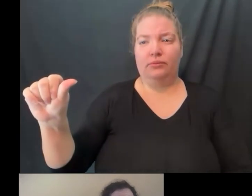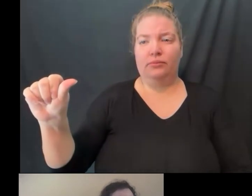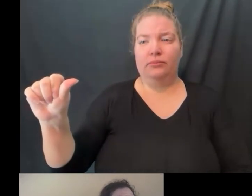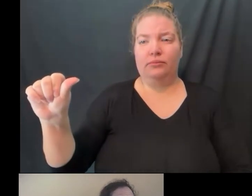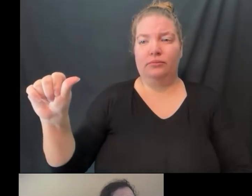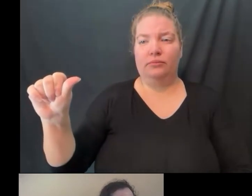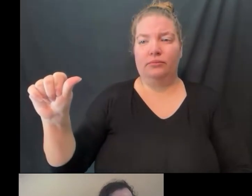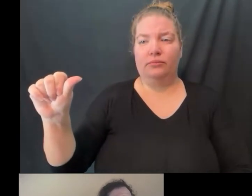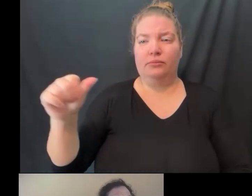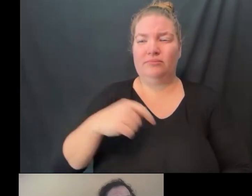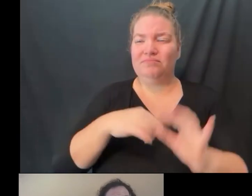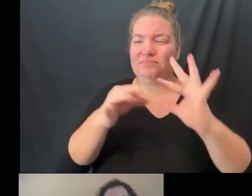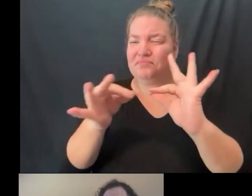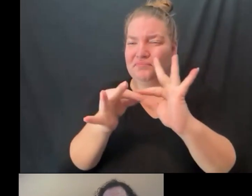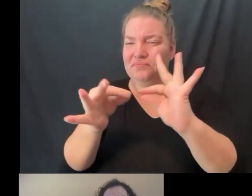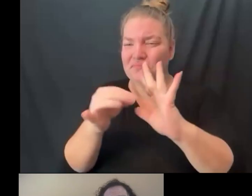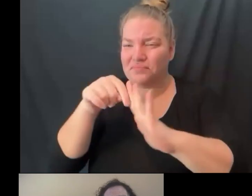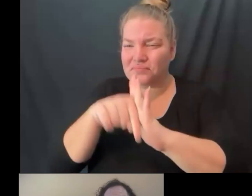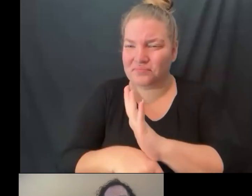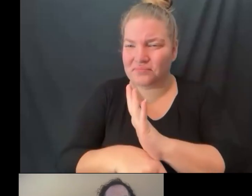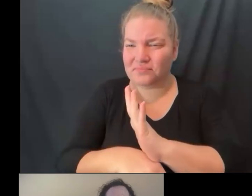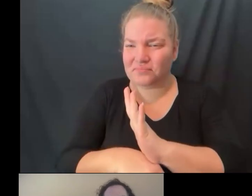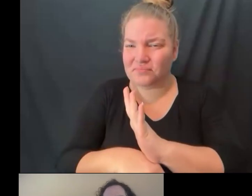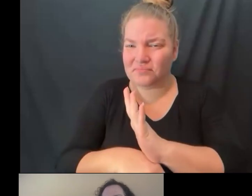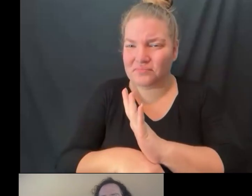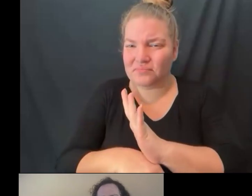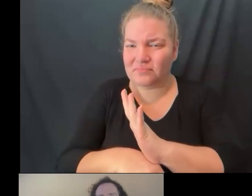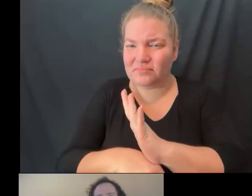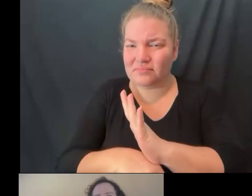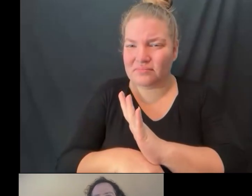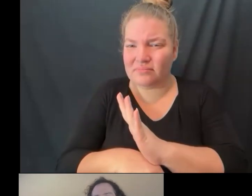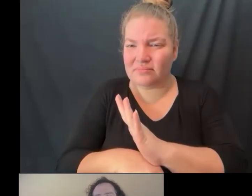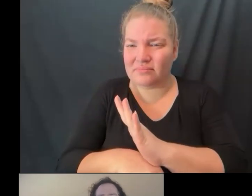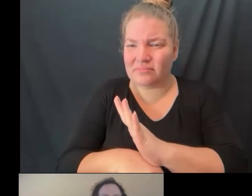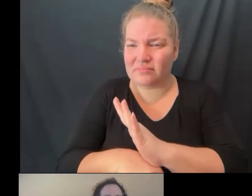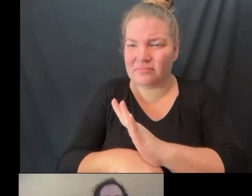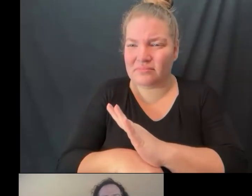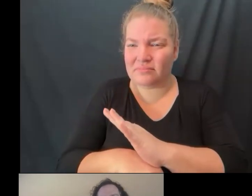So I'm going to give you just a one on one on what is WCAG. And I also want to say WCAG, because you can say like,